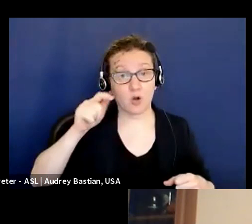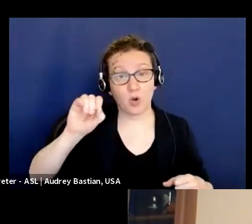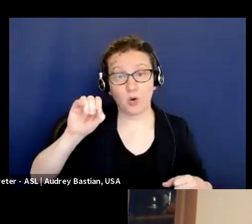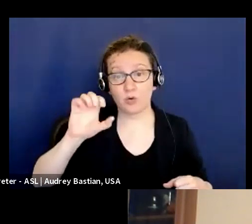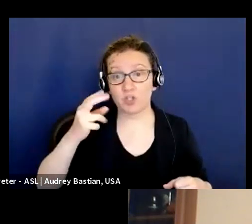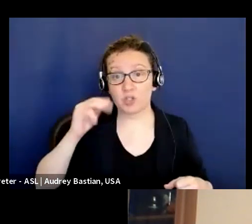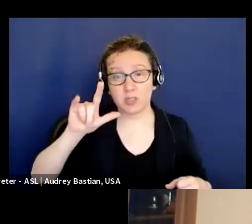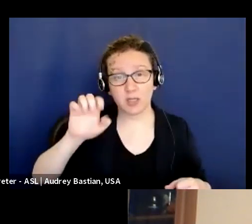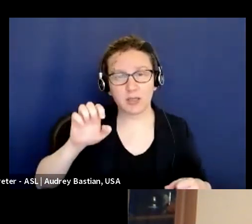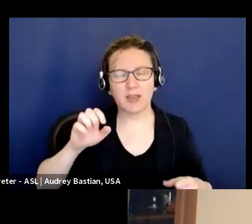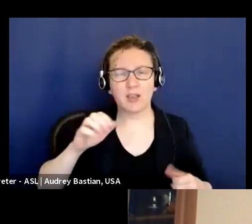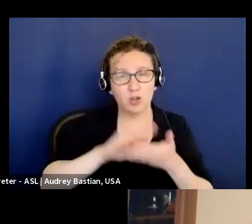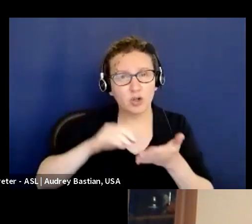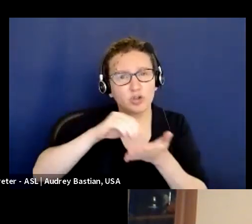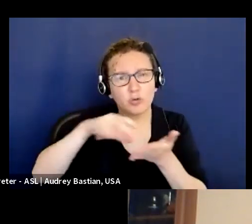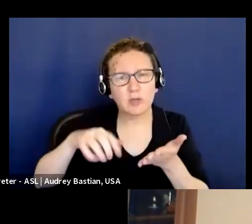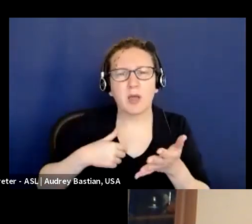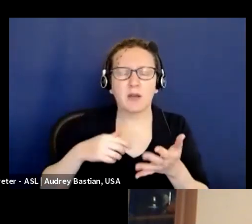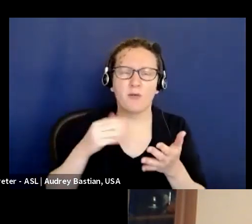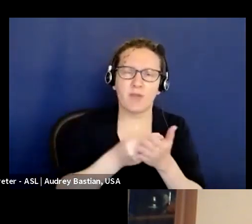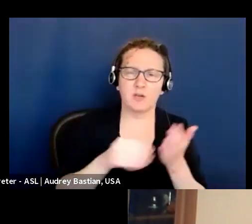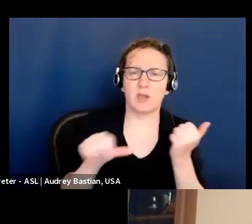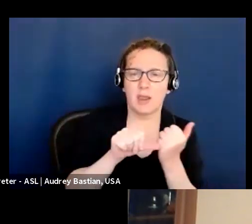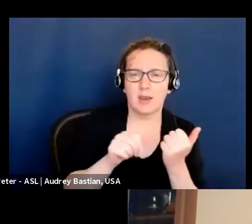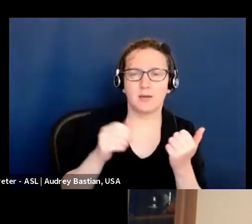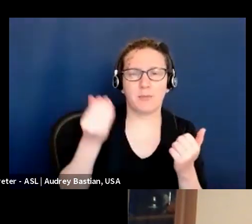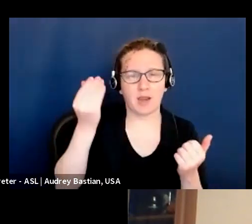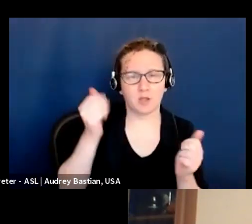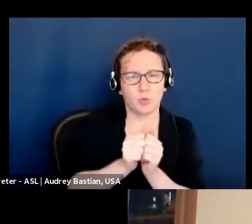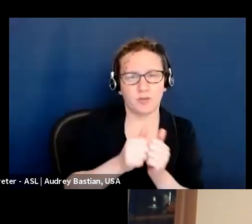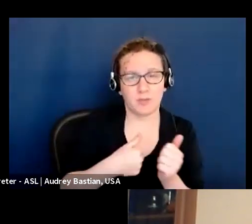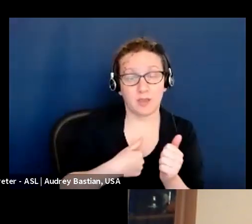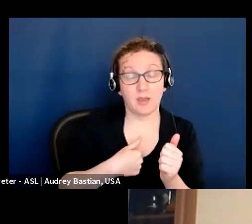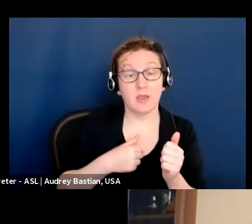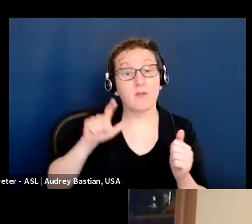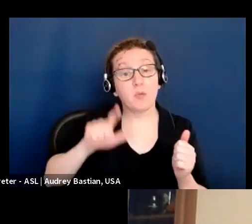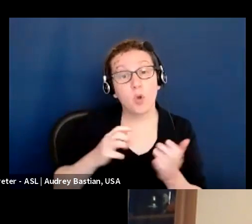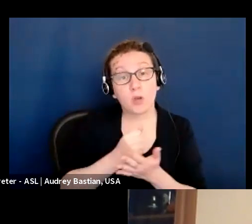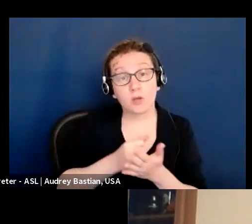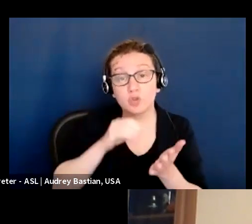I got to take my financial aid package with me. So if I was a low income student and I had